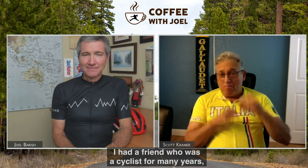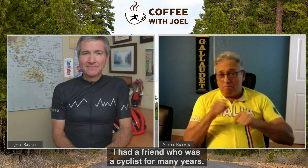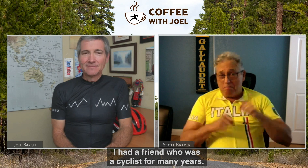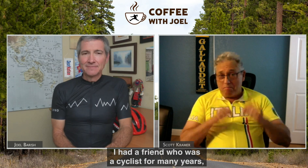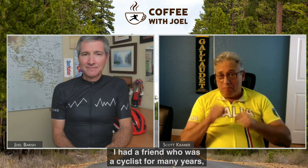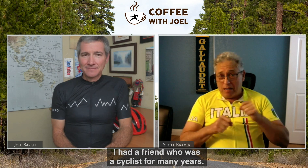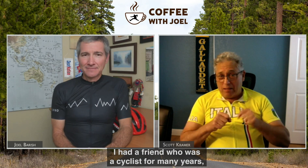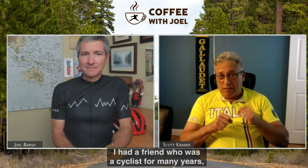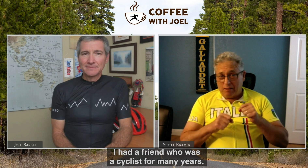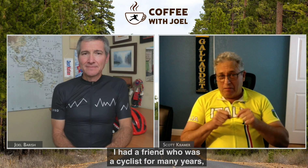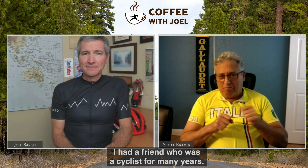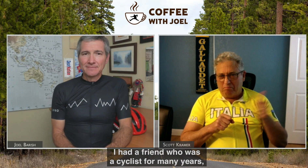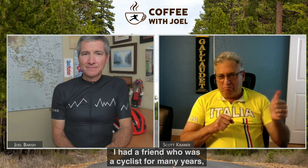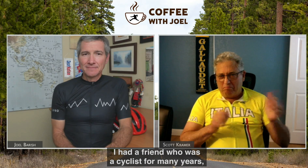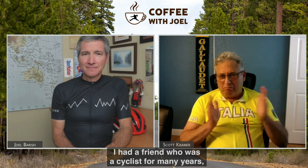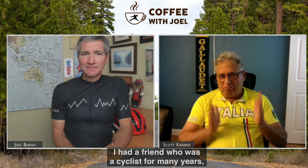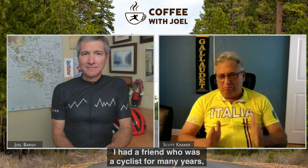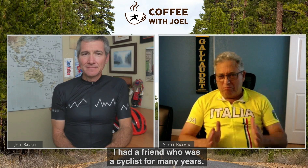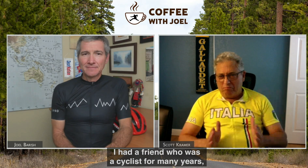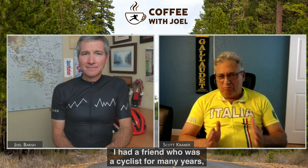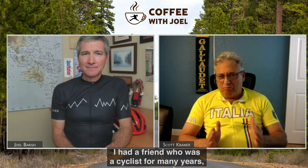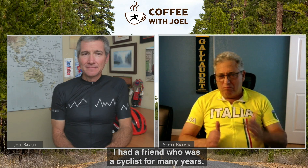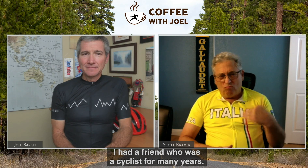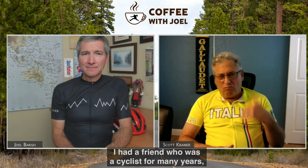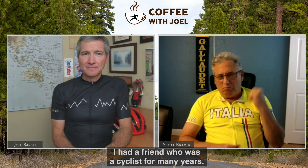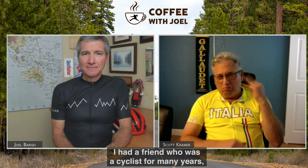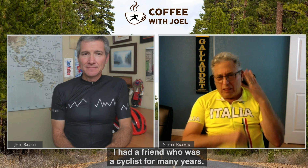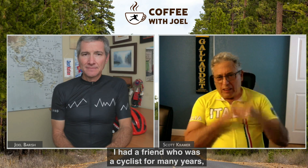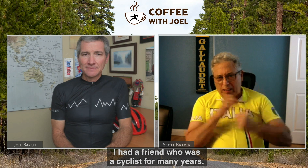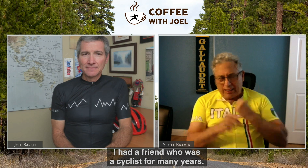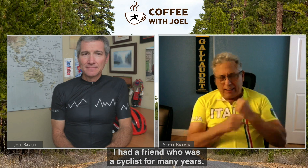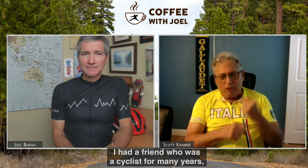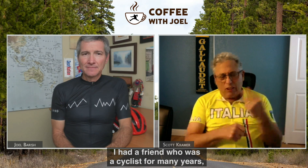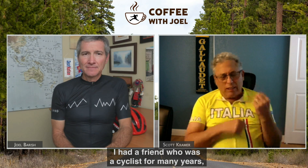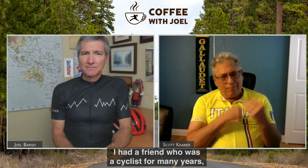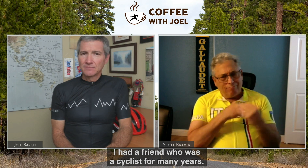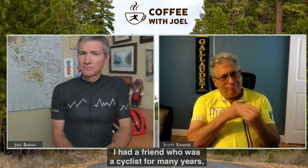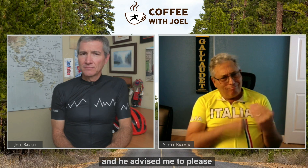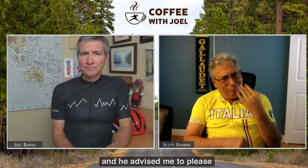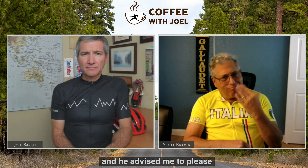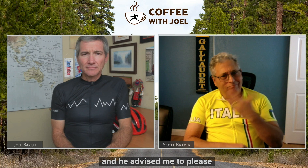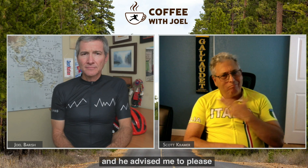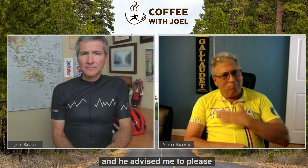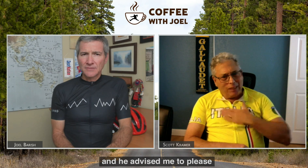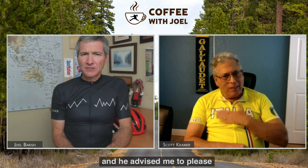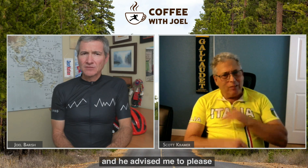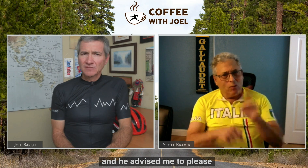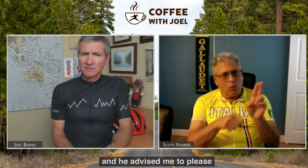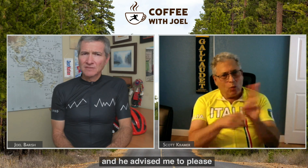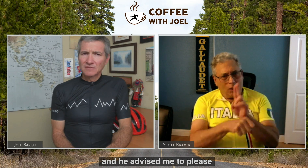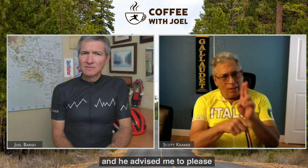I had a friend who was a cyclist for many years, and he advised me to please